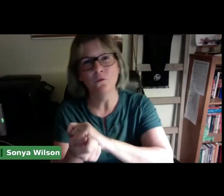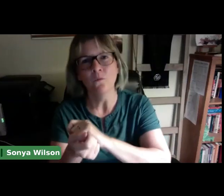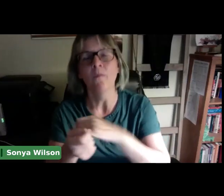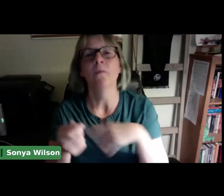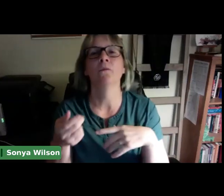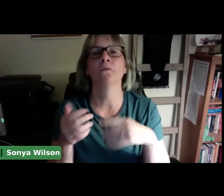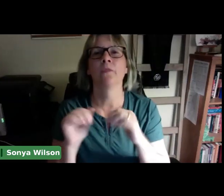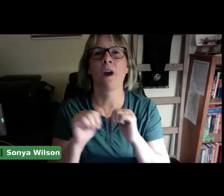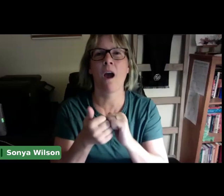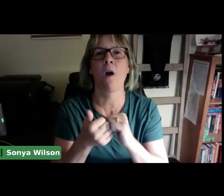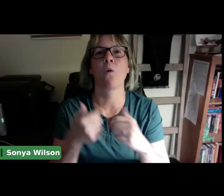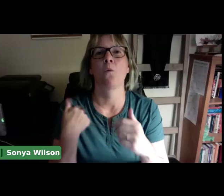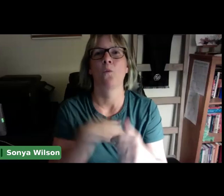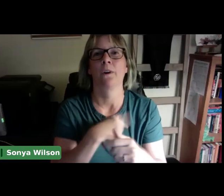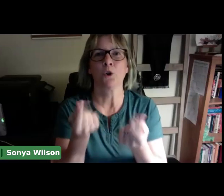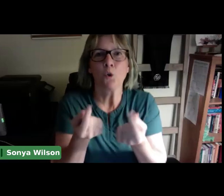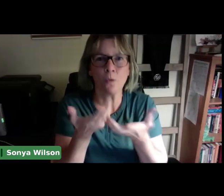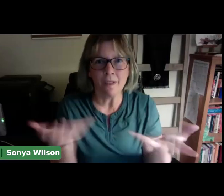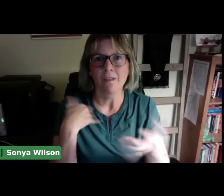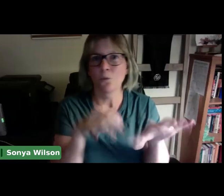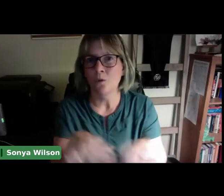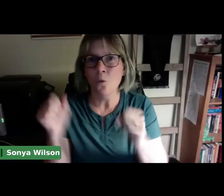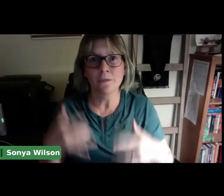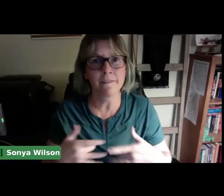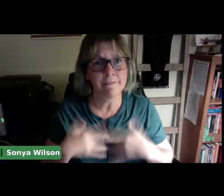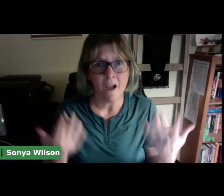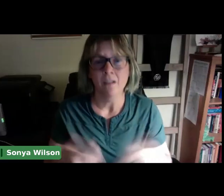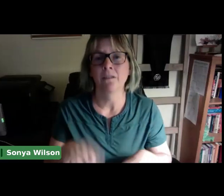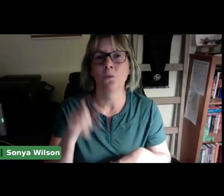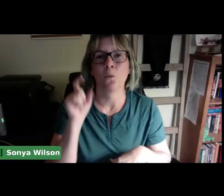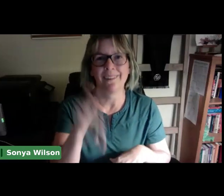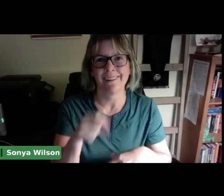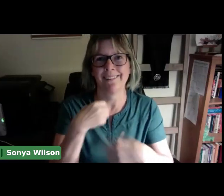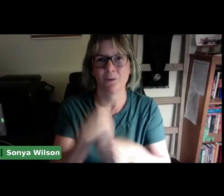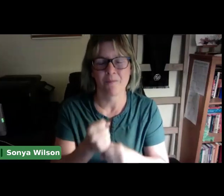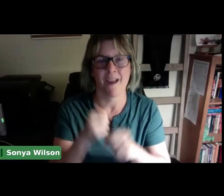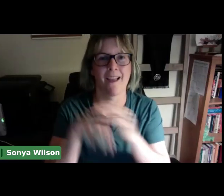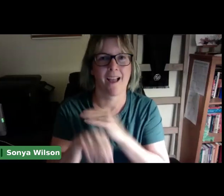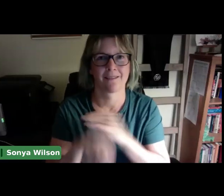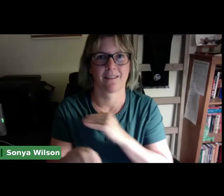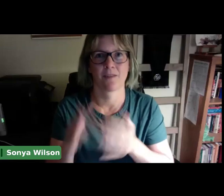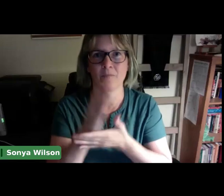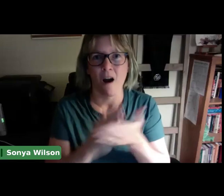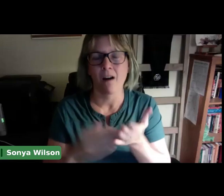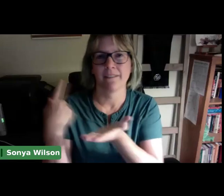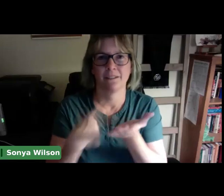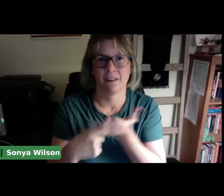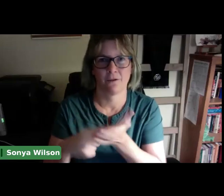Having policy change and working towards things where we have, you know, events.